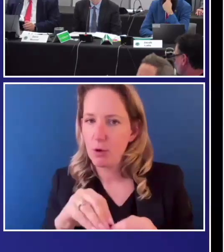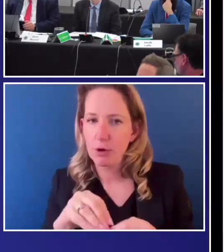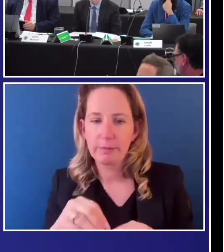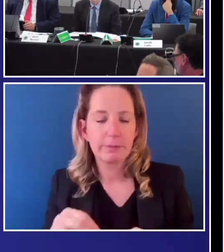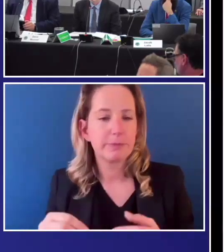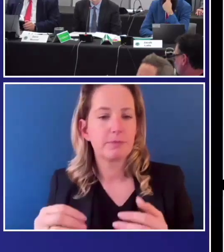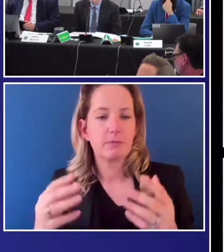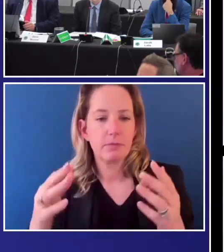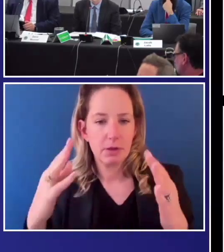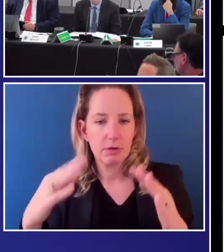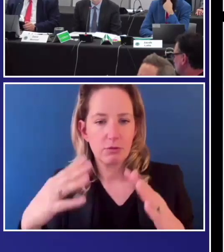So, scrolling down.